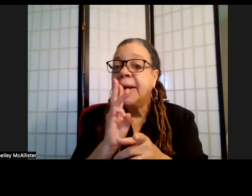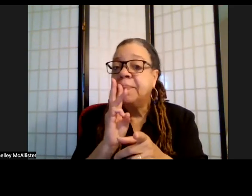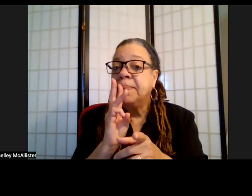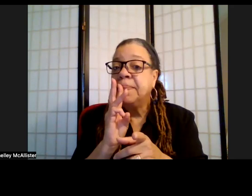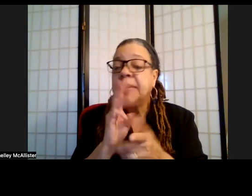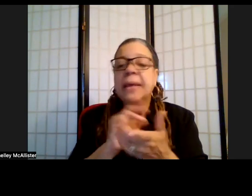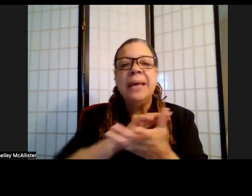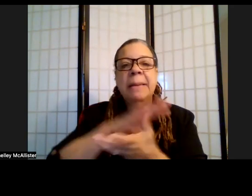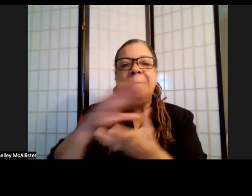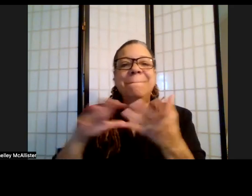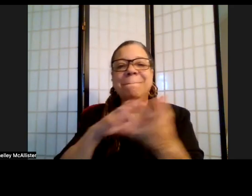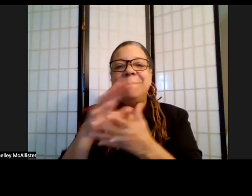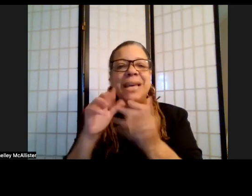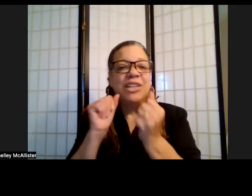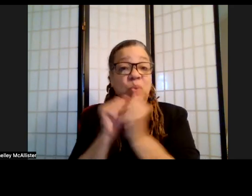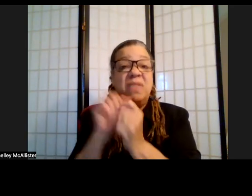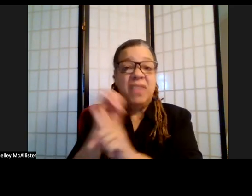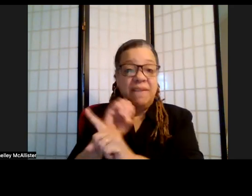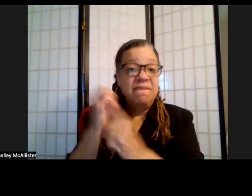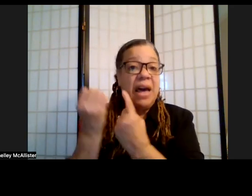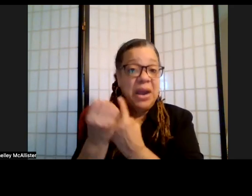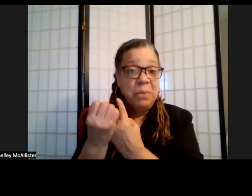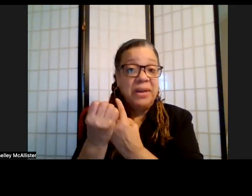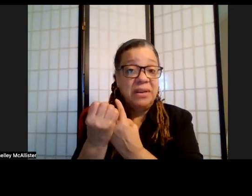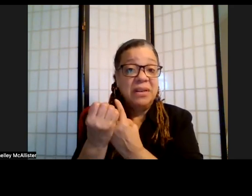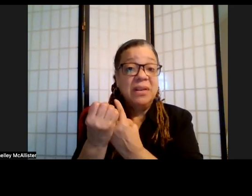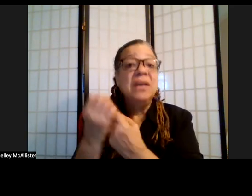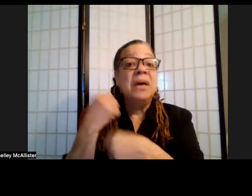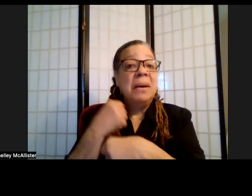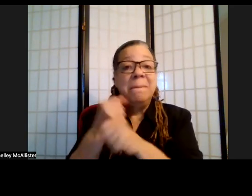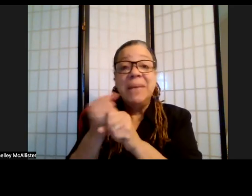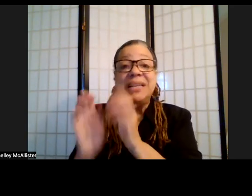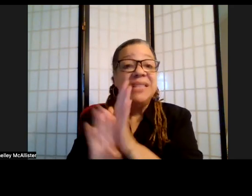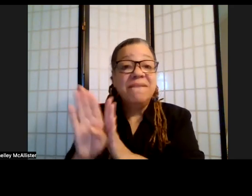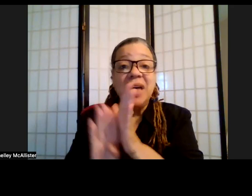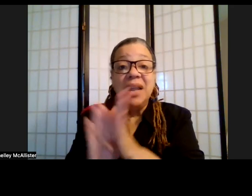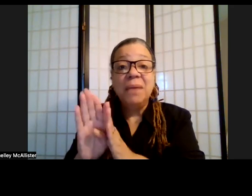sort of the environment led to the development of drug resistant typhoid, a problem